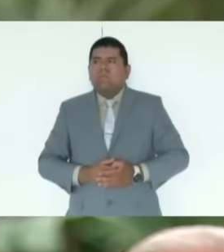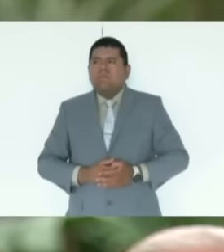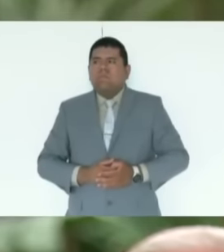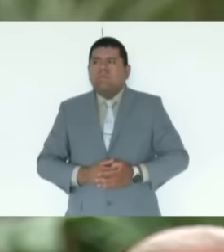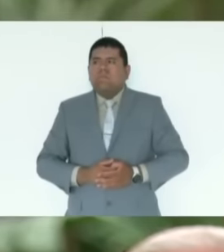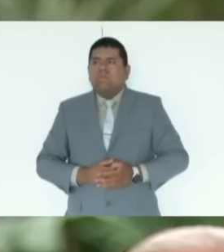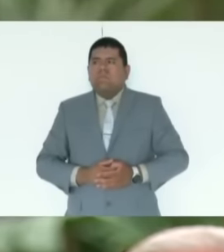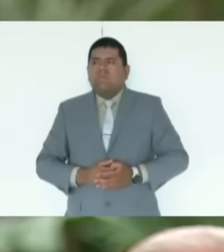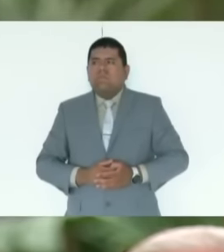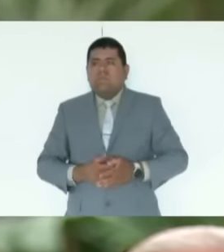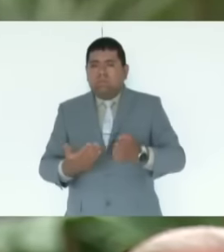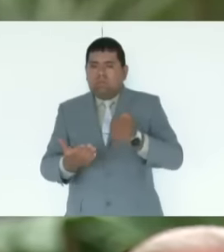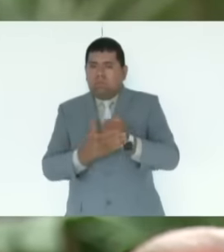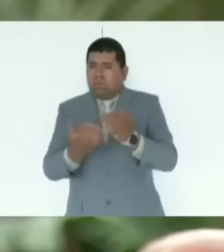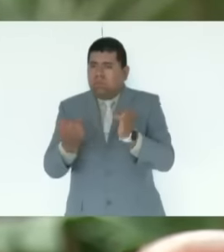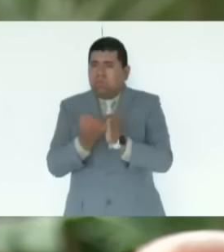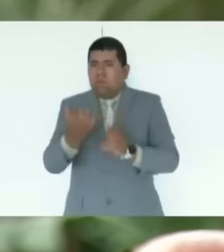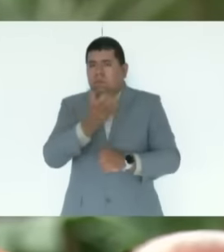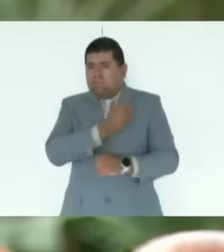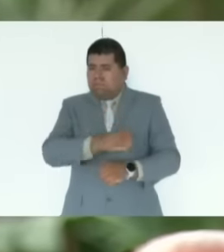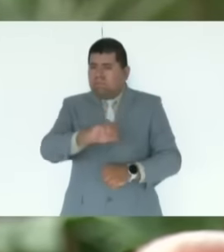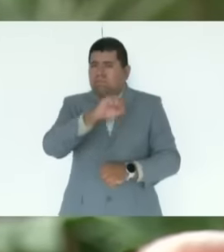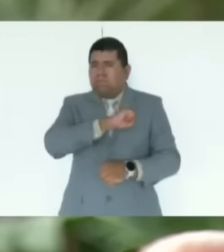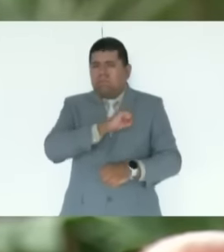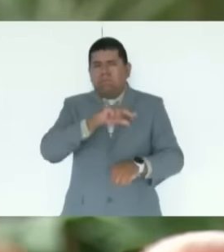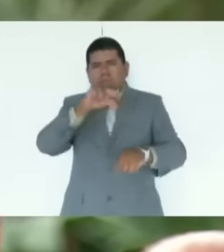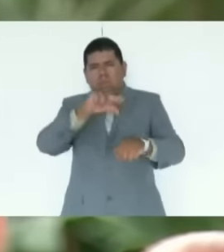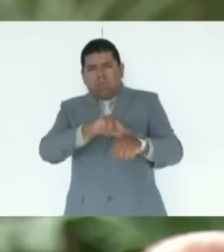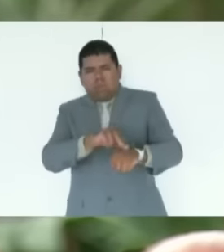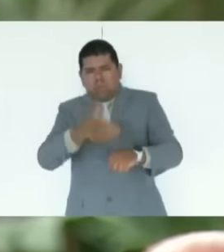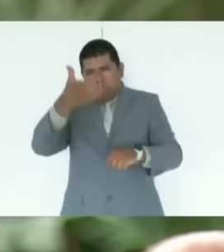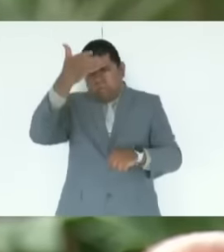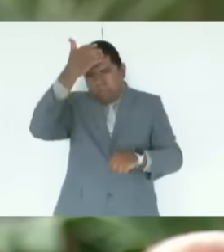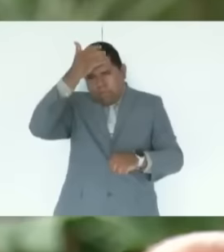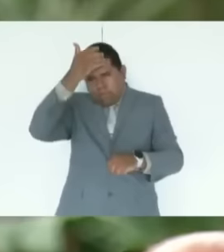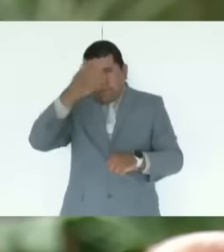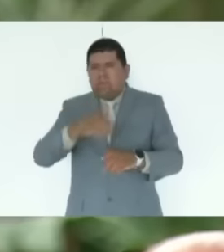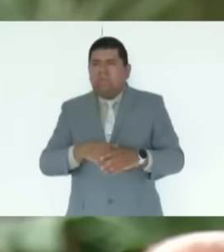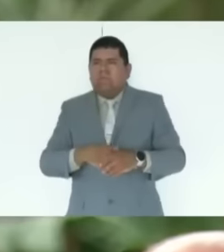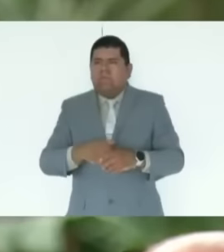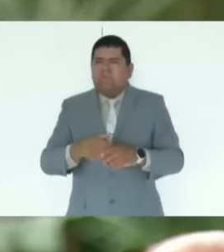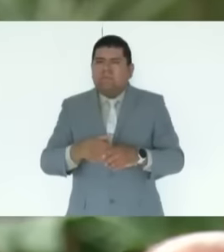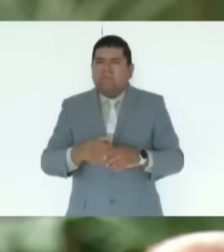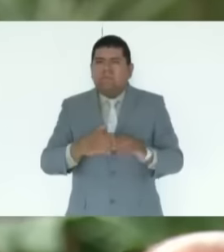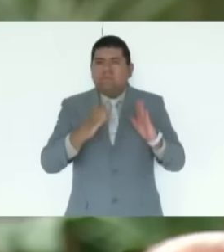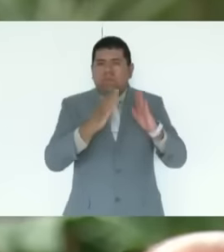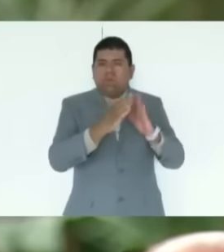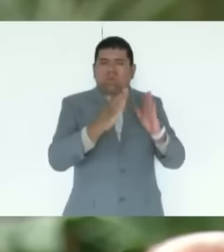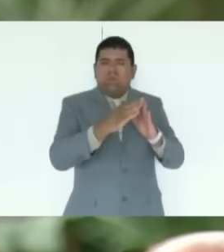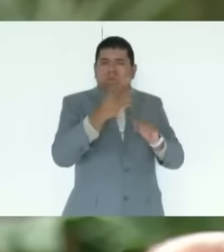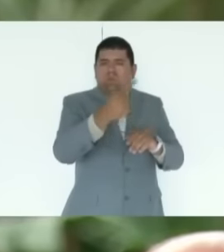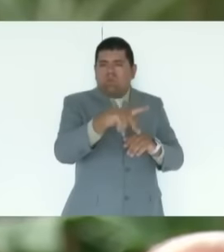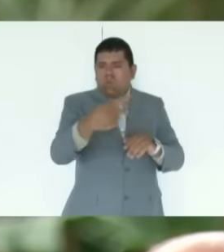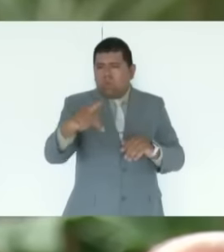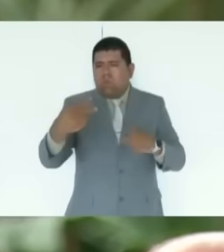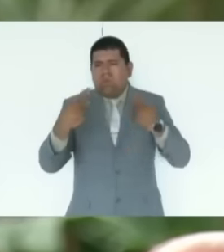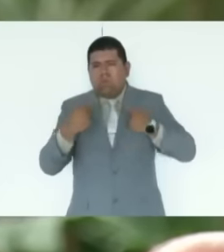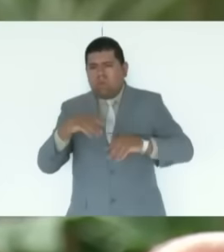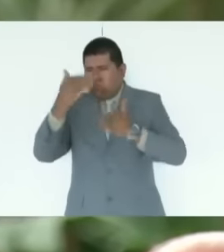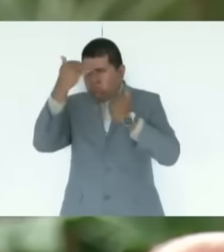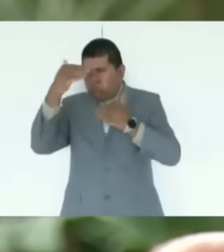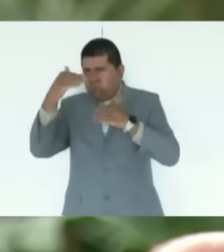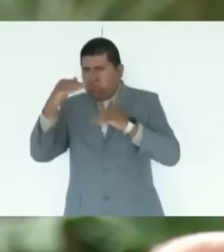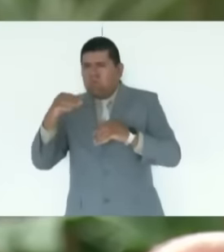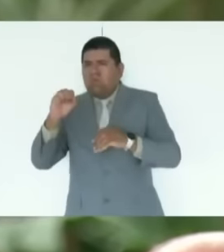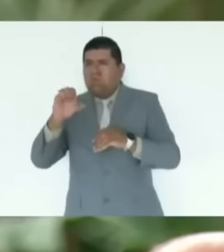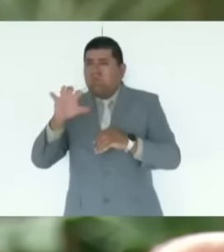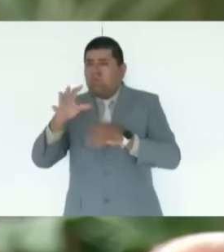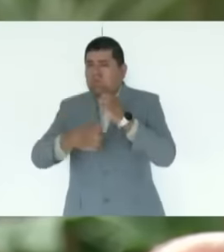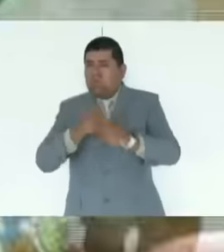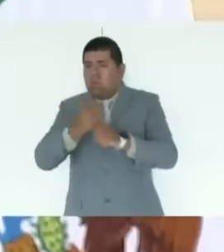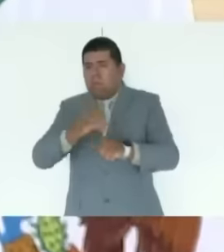health care to doctors and nurses to each of the homes of adults over 65 and over, that is,